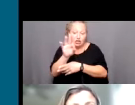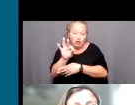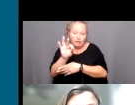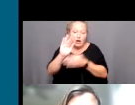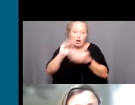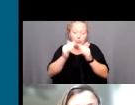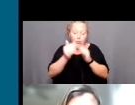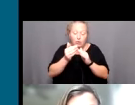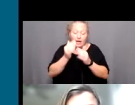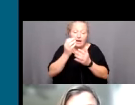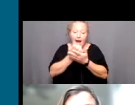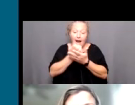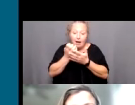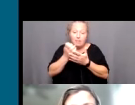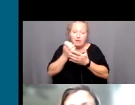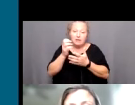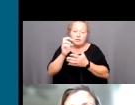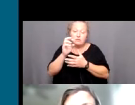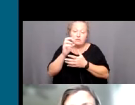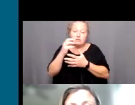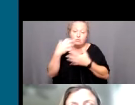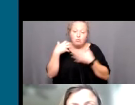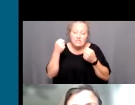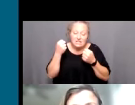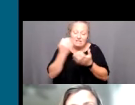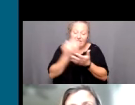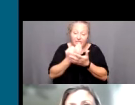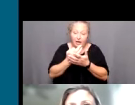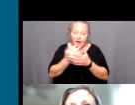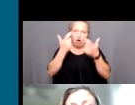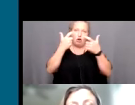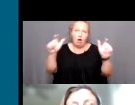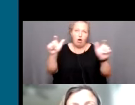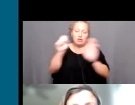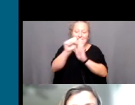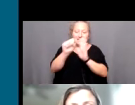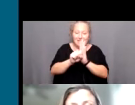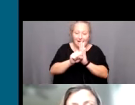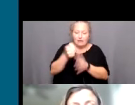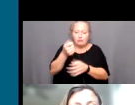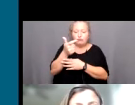Many of you have heard of CERF the Community Economic Resilience Fund.